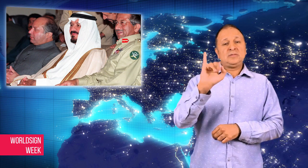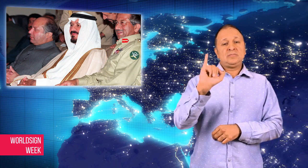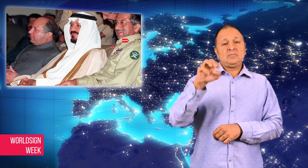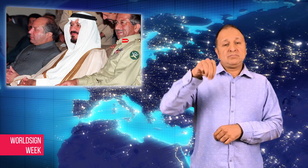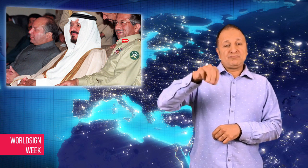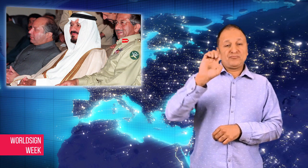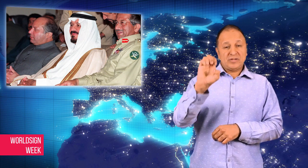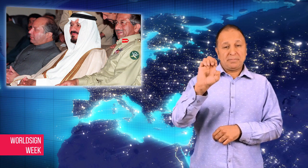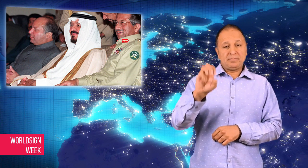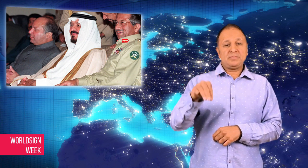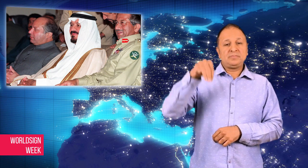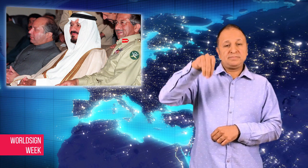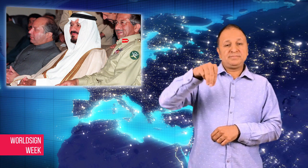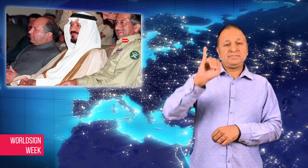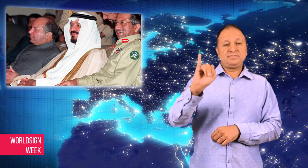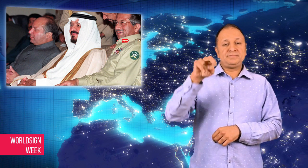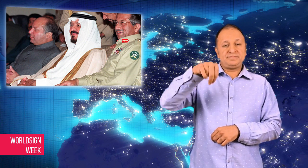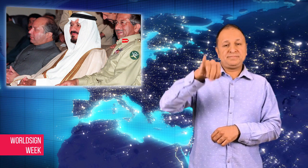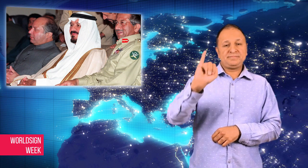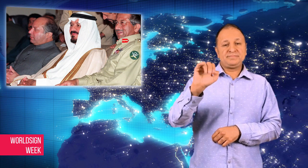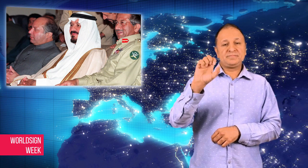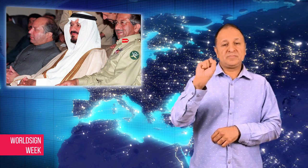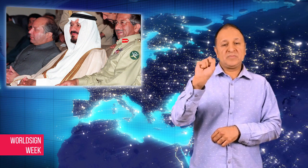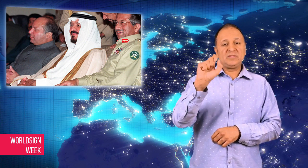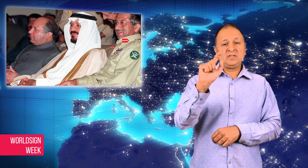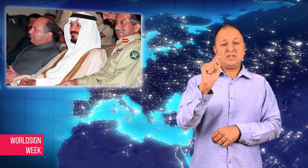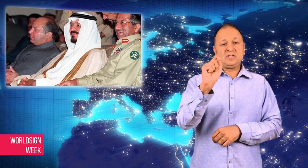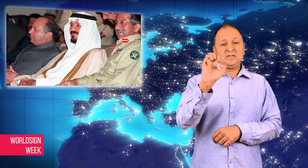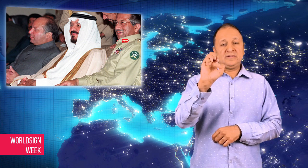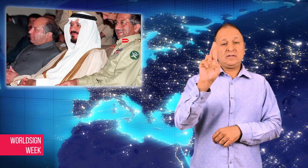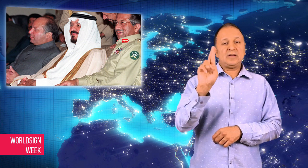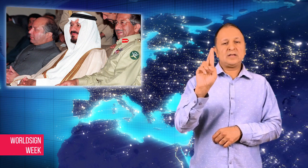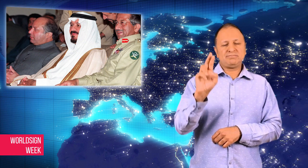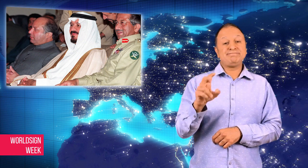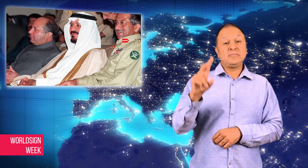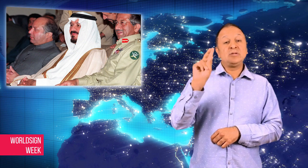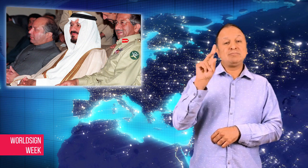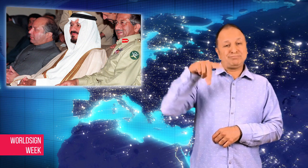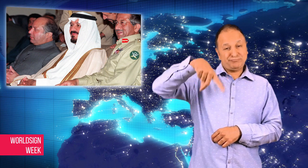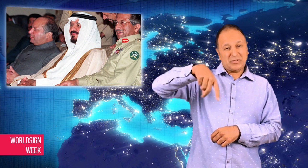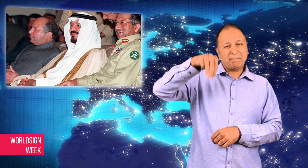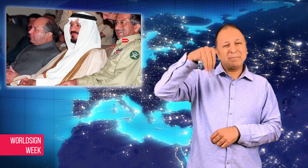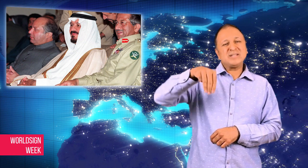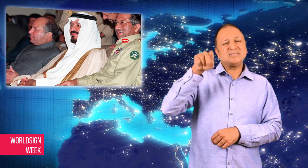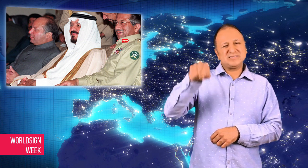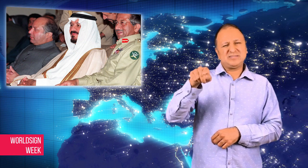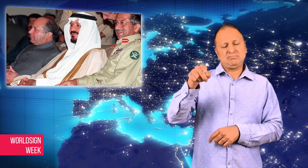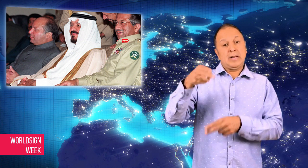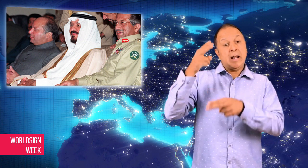has disqualified Prime Minister Nawaz